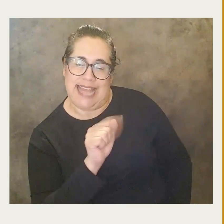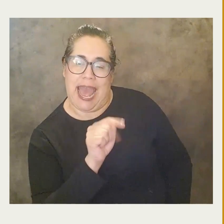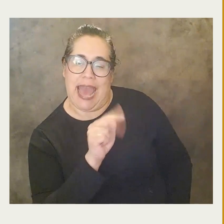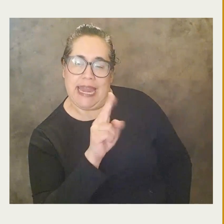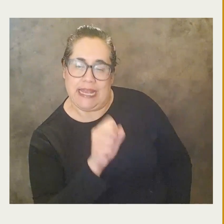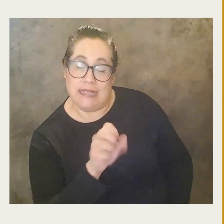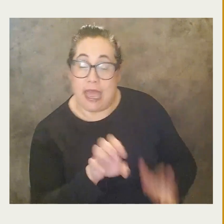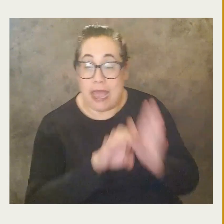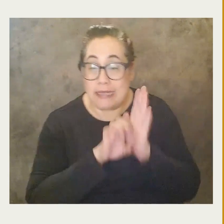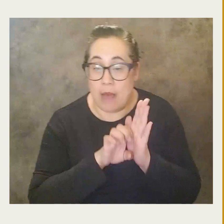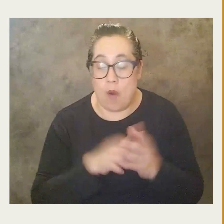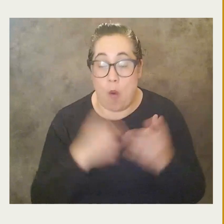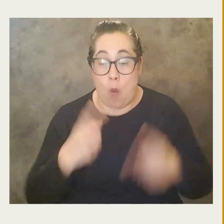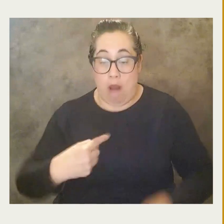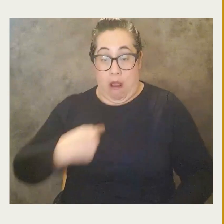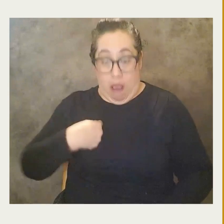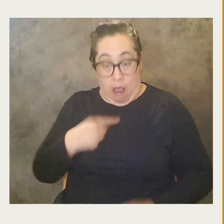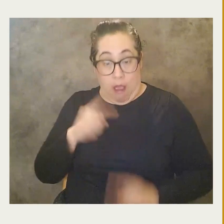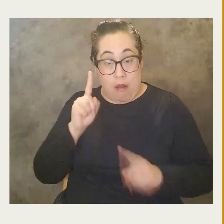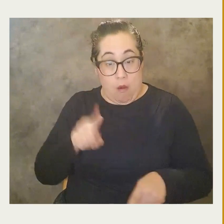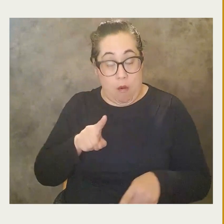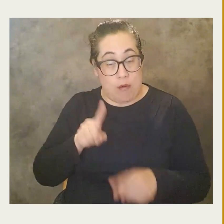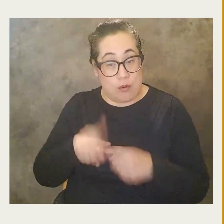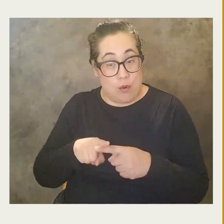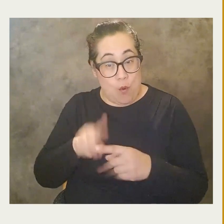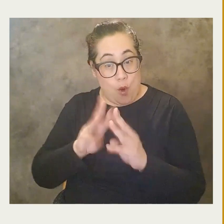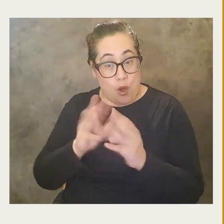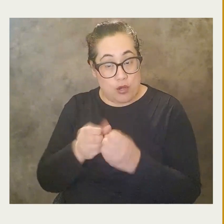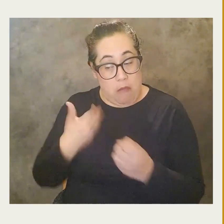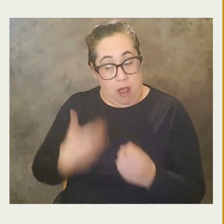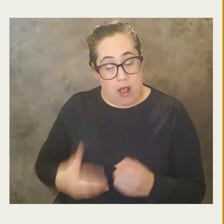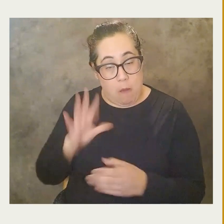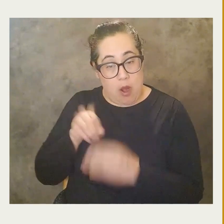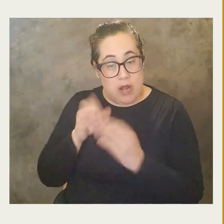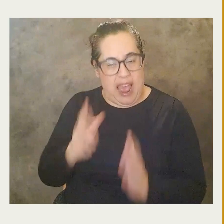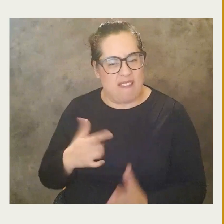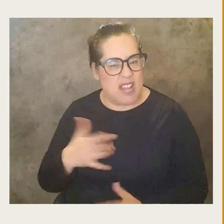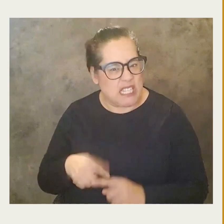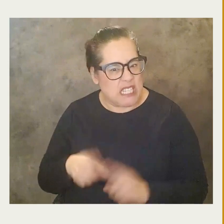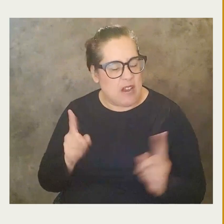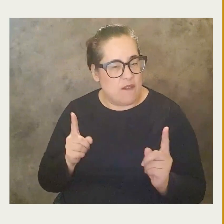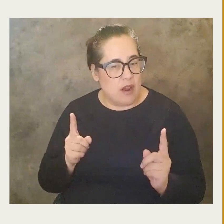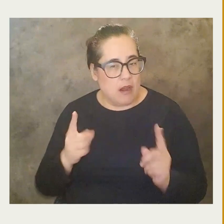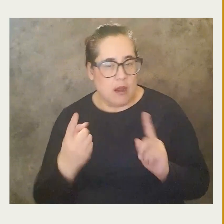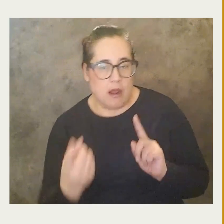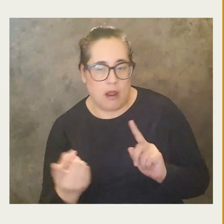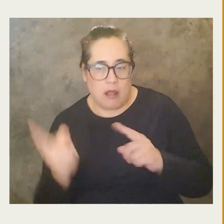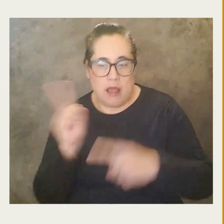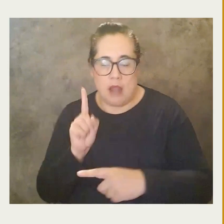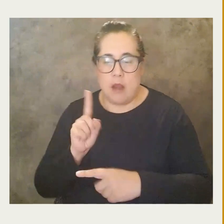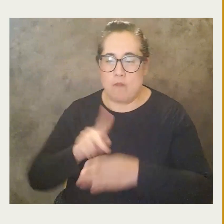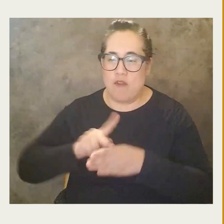For example, when I attend a workshop as ... a participant, I feel different than when I ... present professionally.